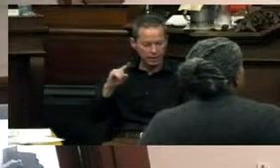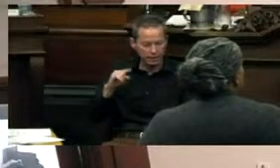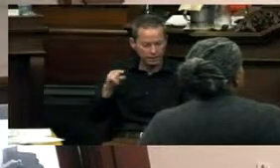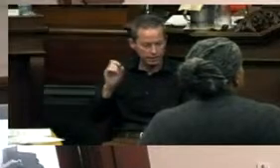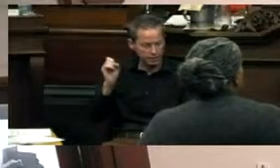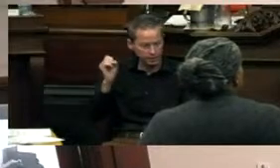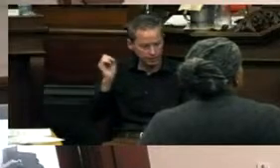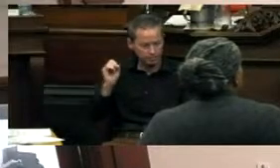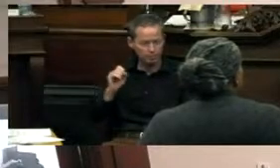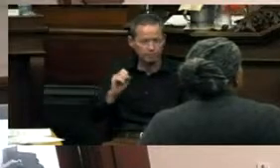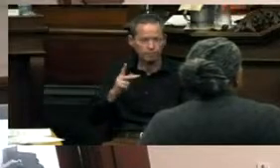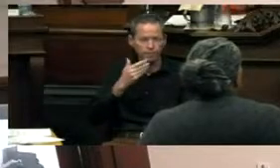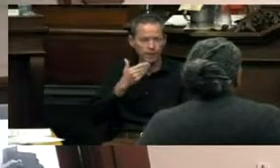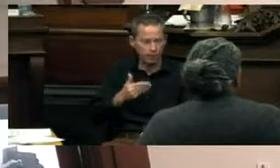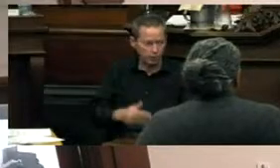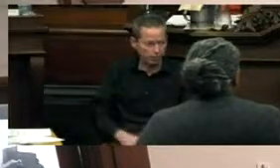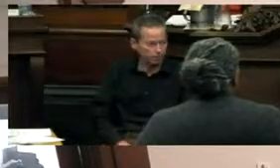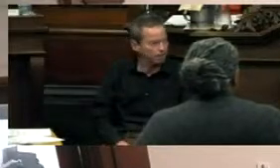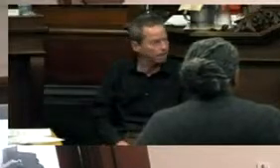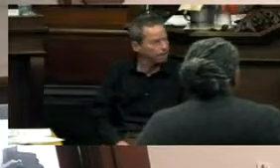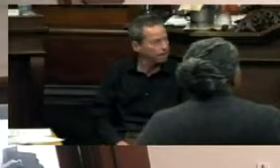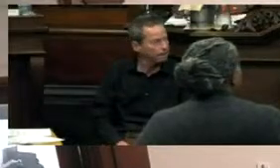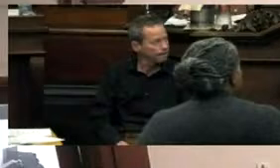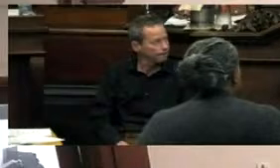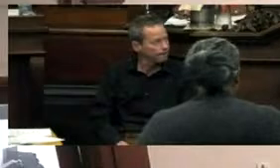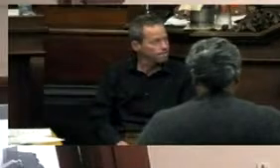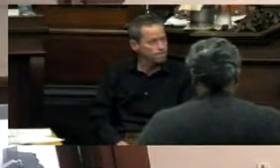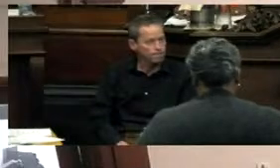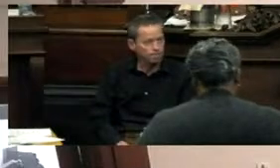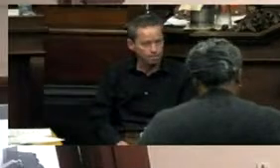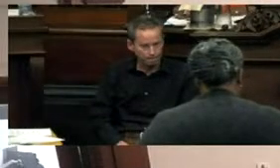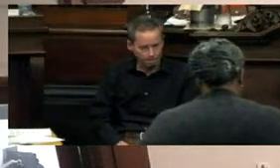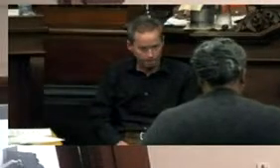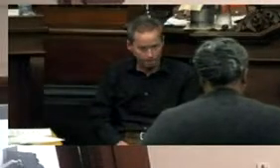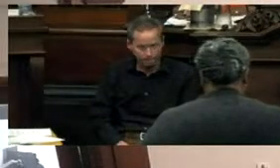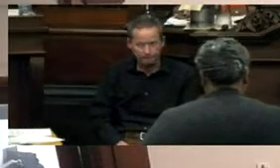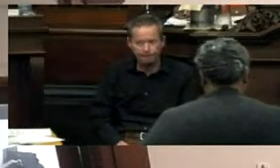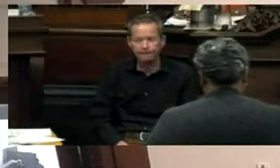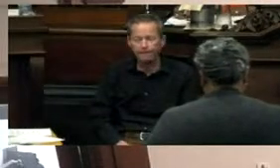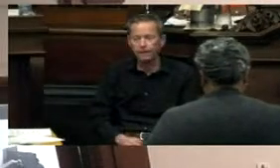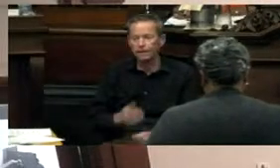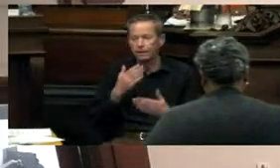president. Harris. Yes.